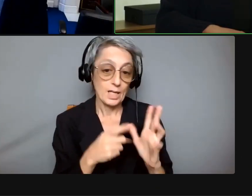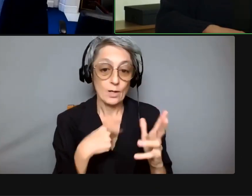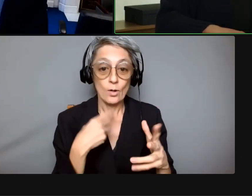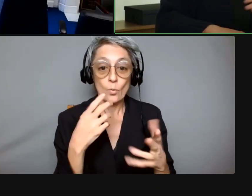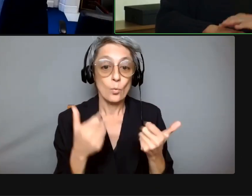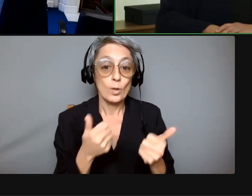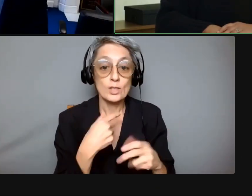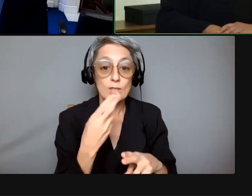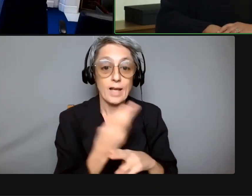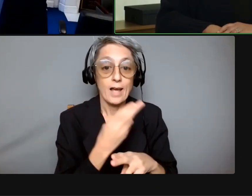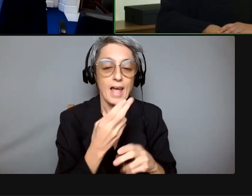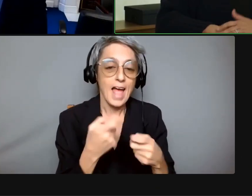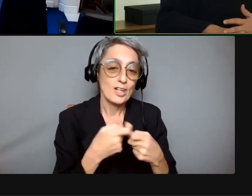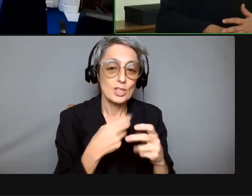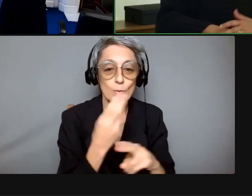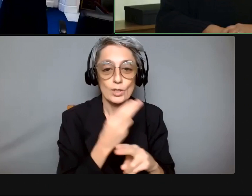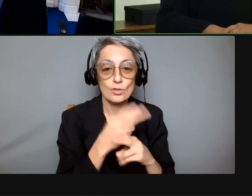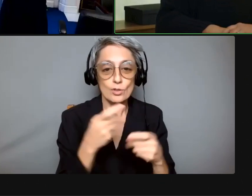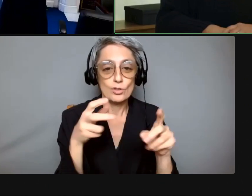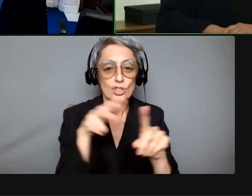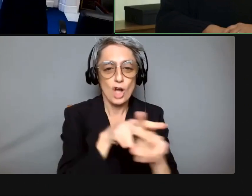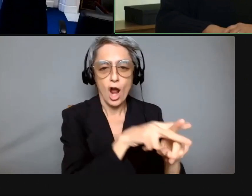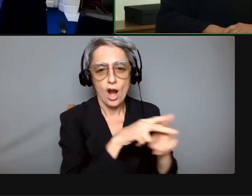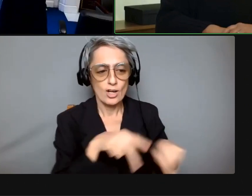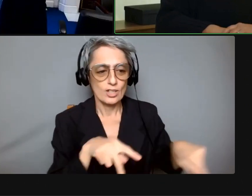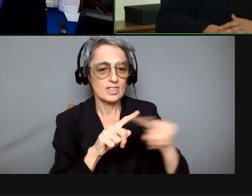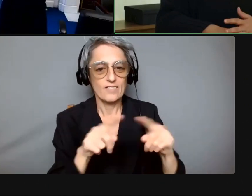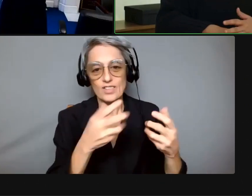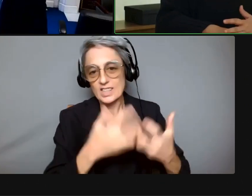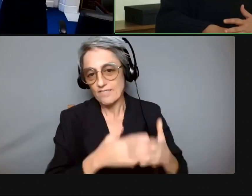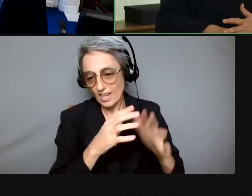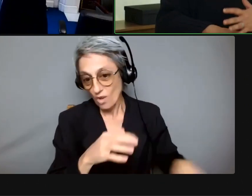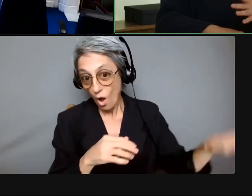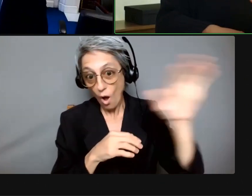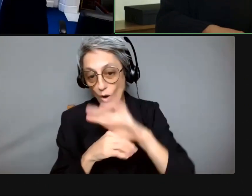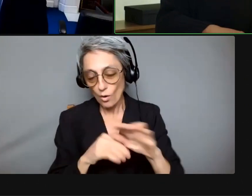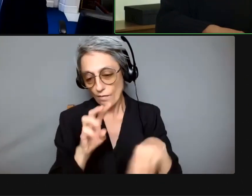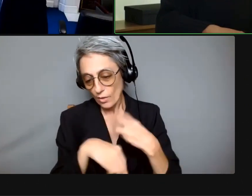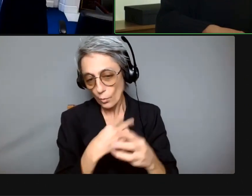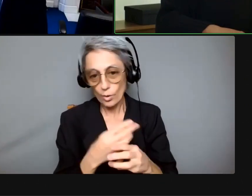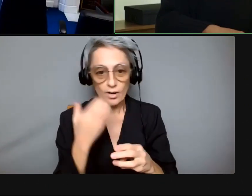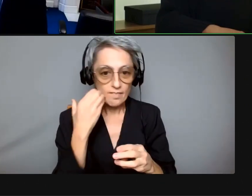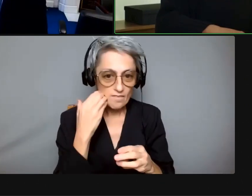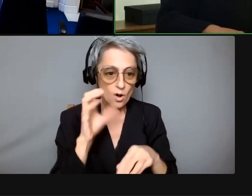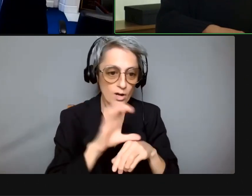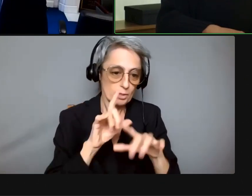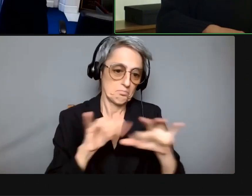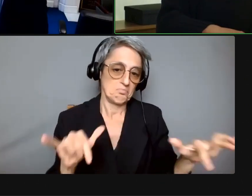around the world no matter where our customers and users are. So that's a really fun one